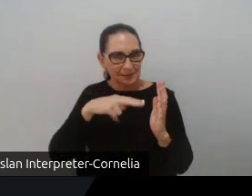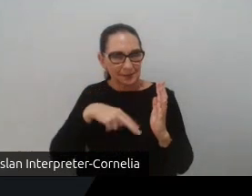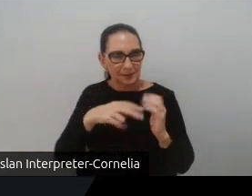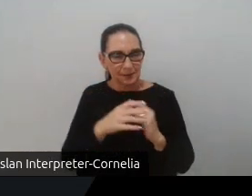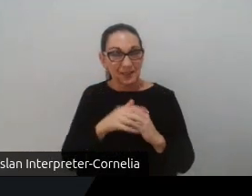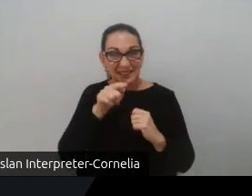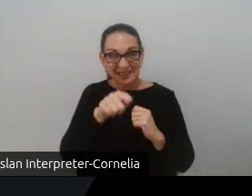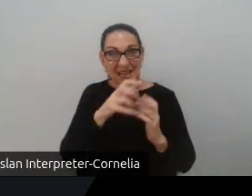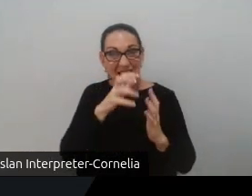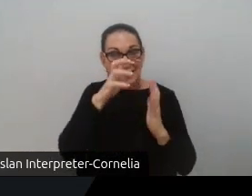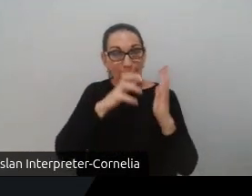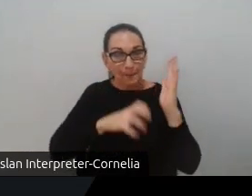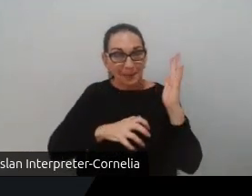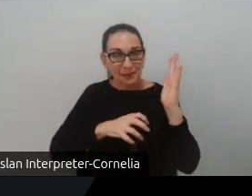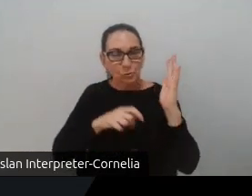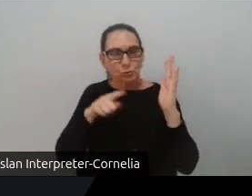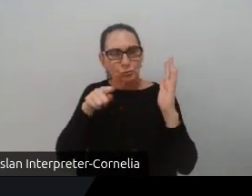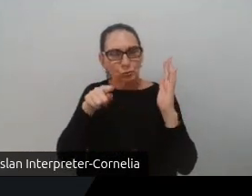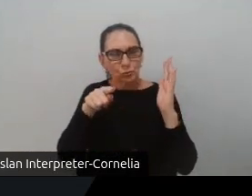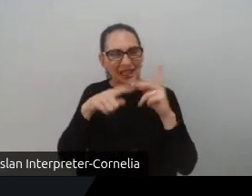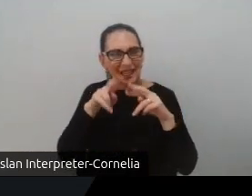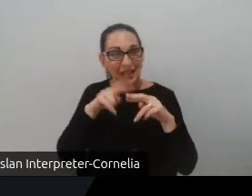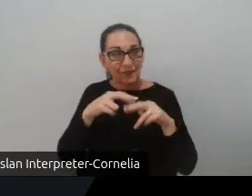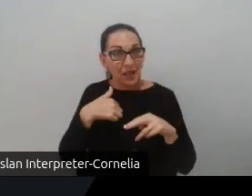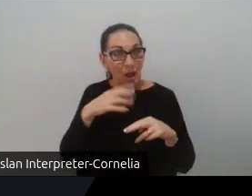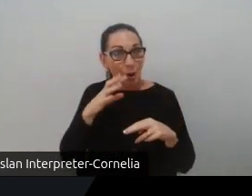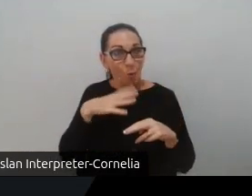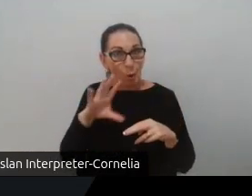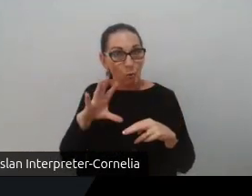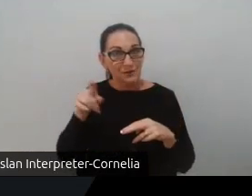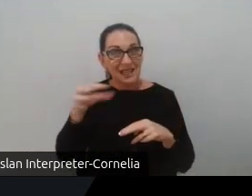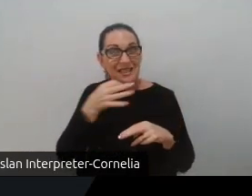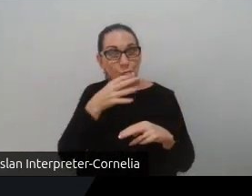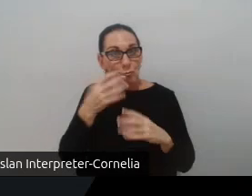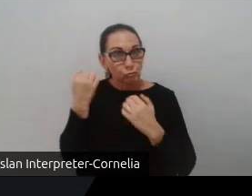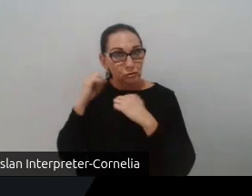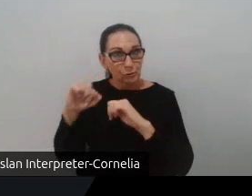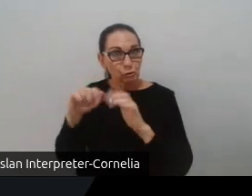should include if the applicant seeks a temporary protection order and why. So for example if there